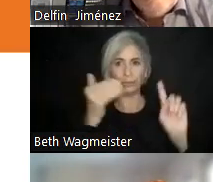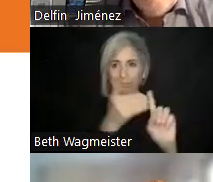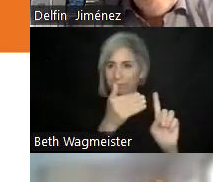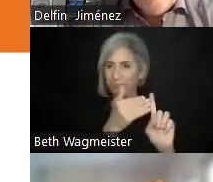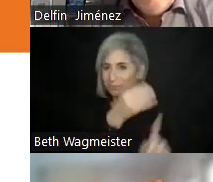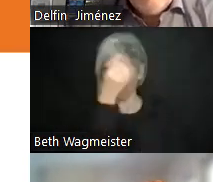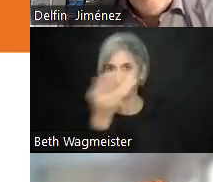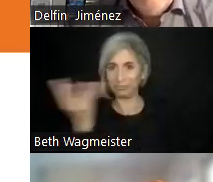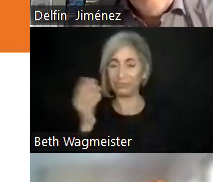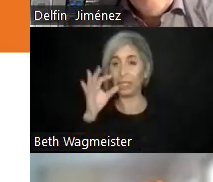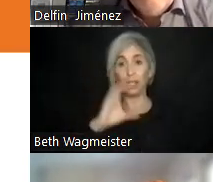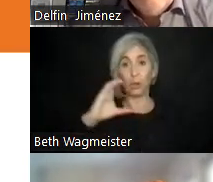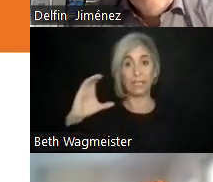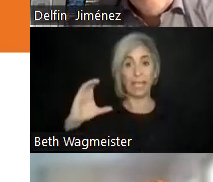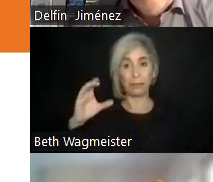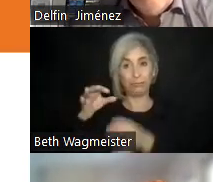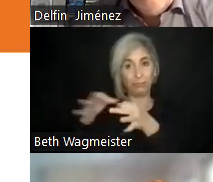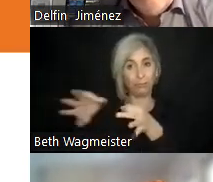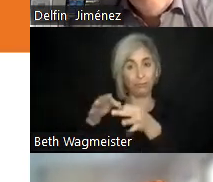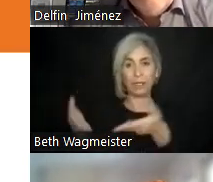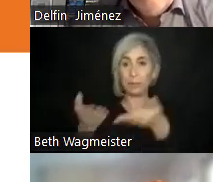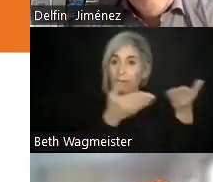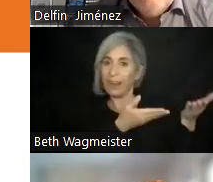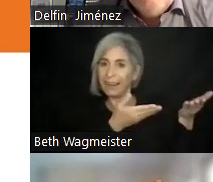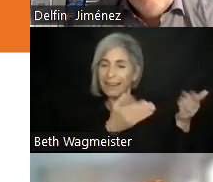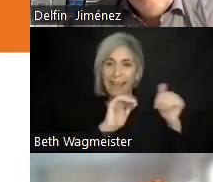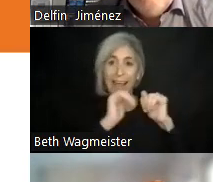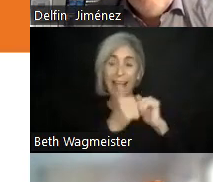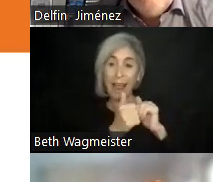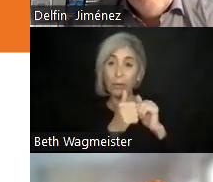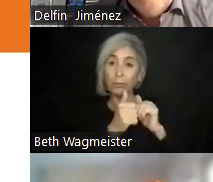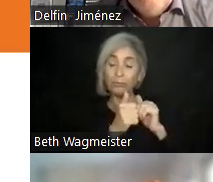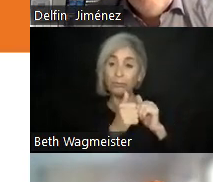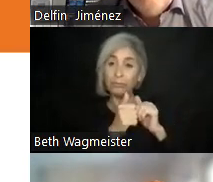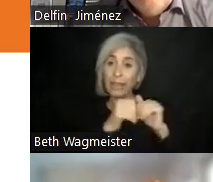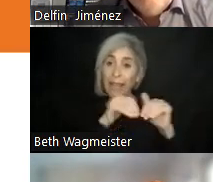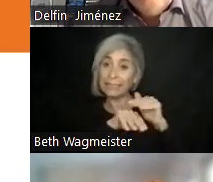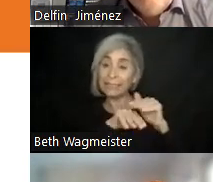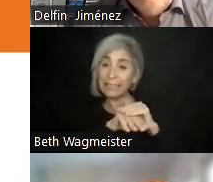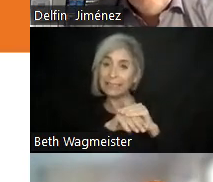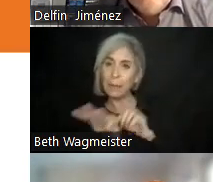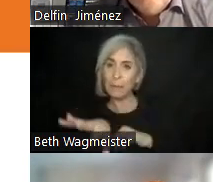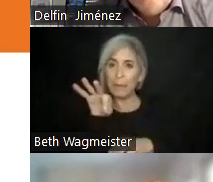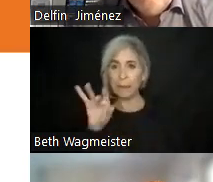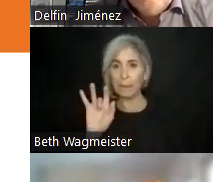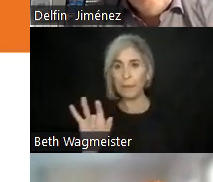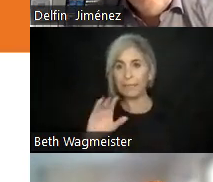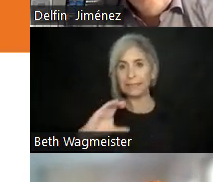Closed captioning is provided. To enable closed captioning select the CC icon at the bottom of